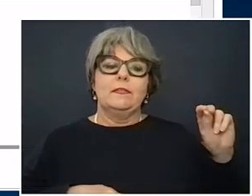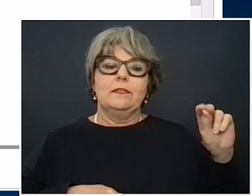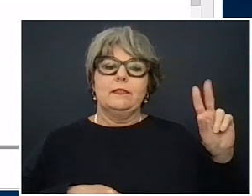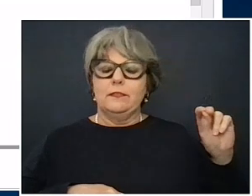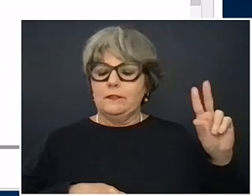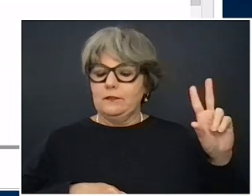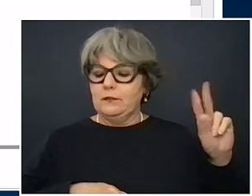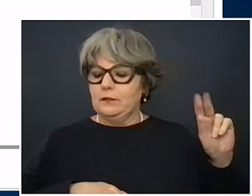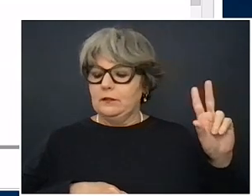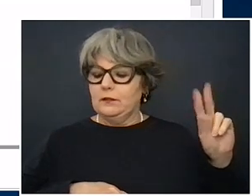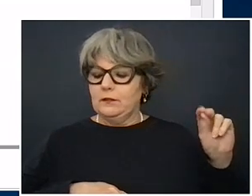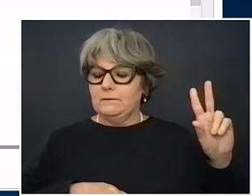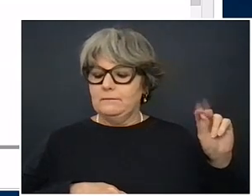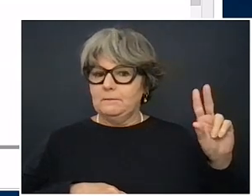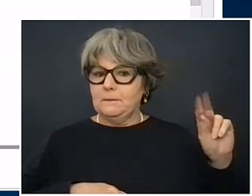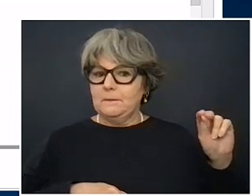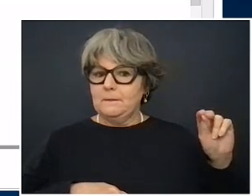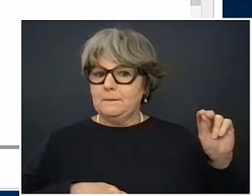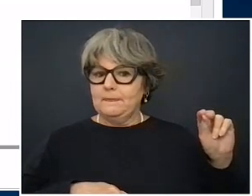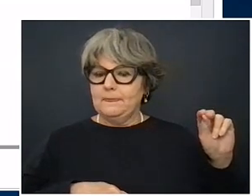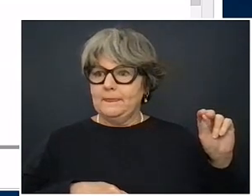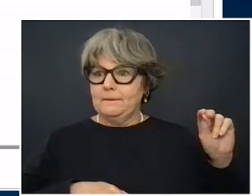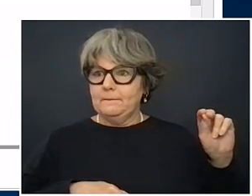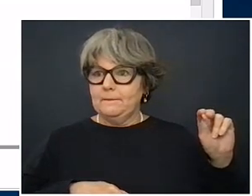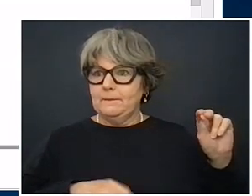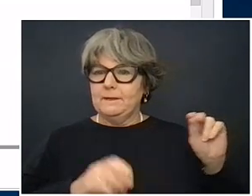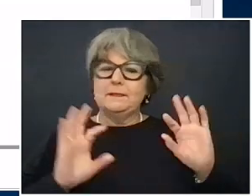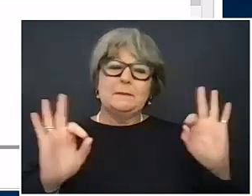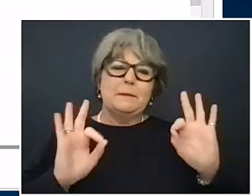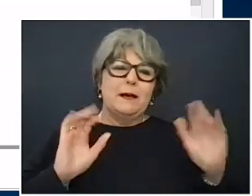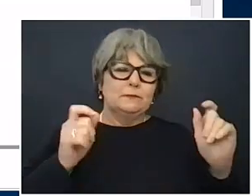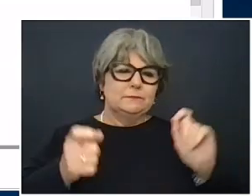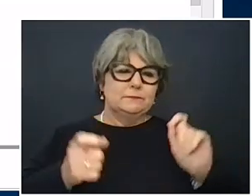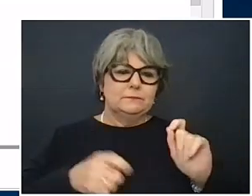Yeah, 30, there are some minor changes